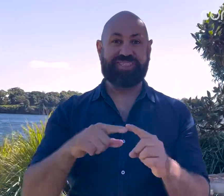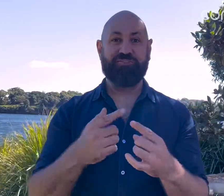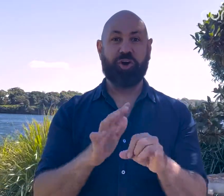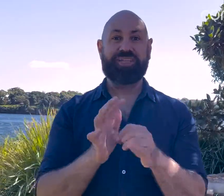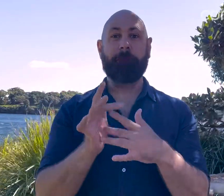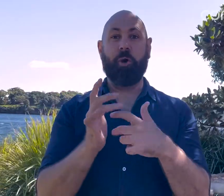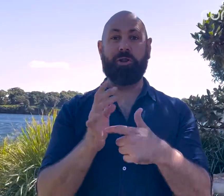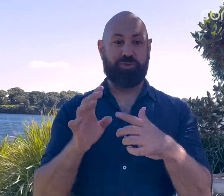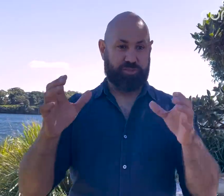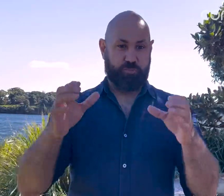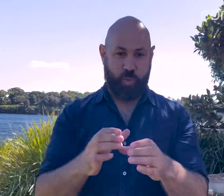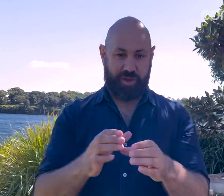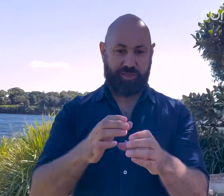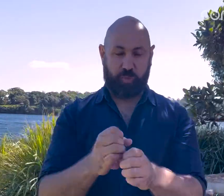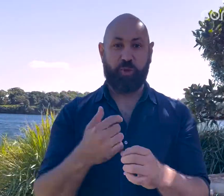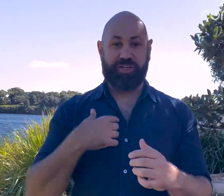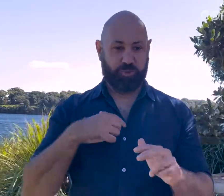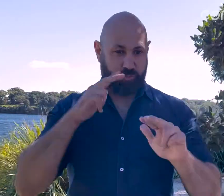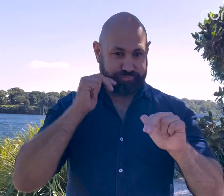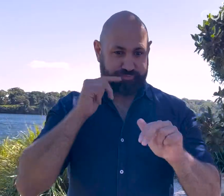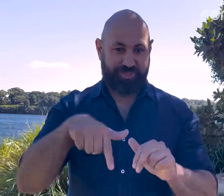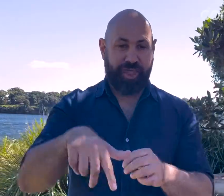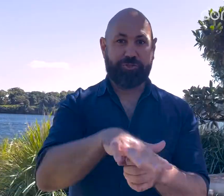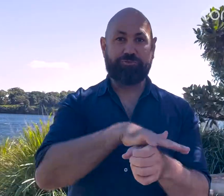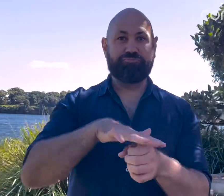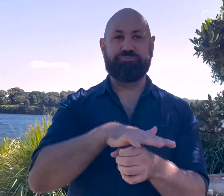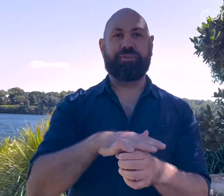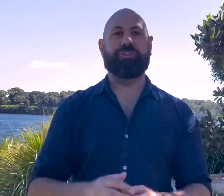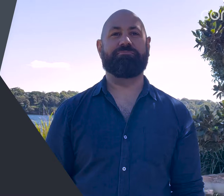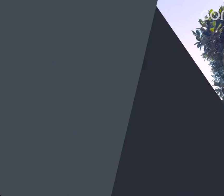we must protect and take care of our group.